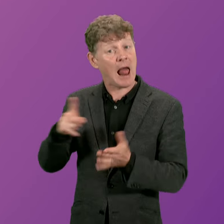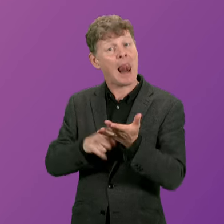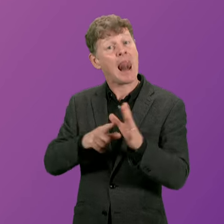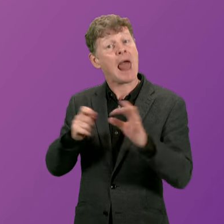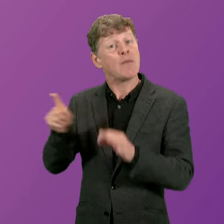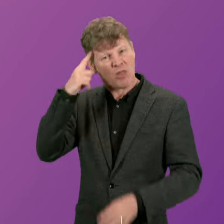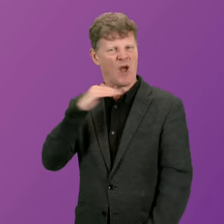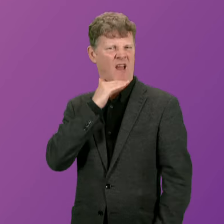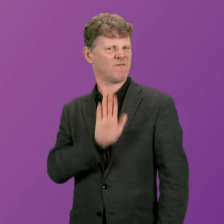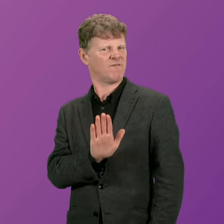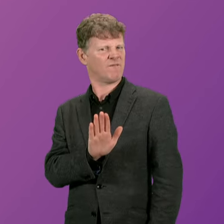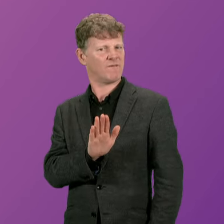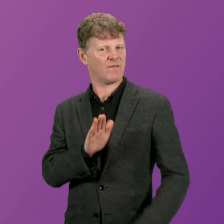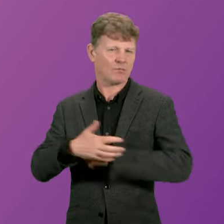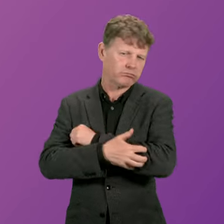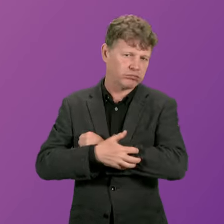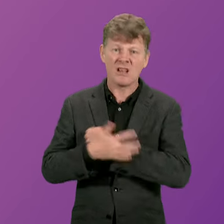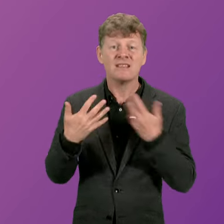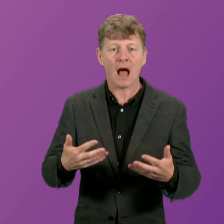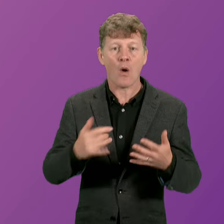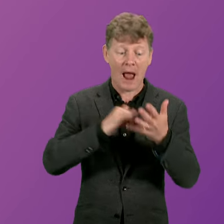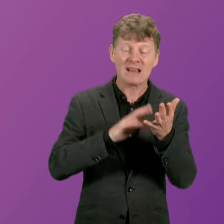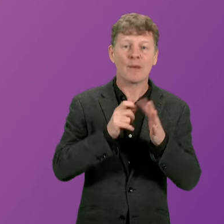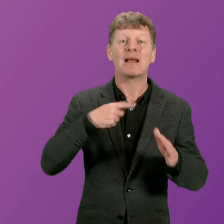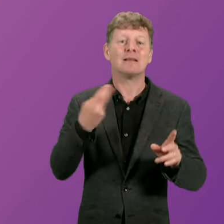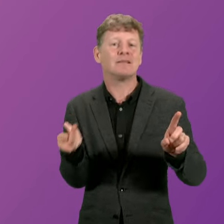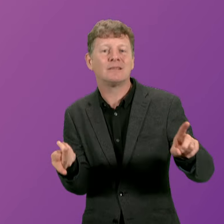on a low income. Now, it is more than double that, because of the choices that have been made by this